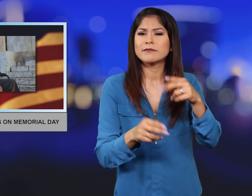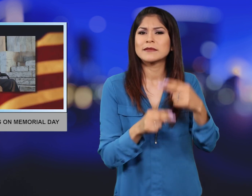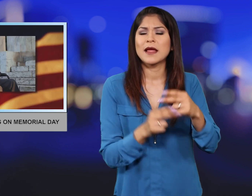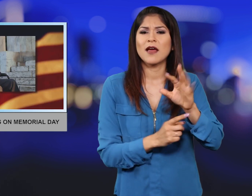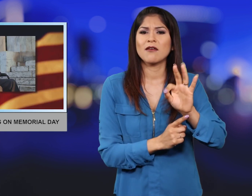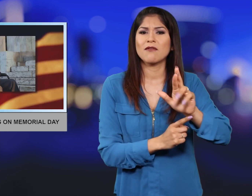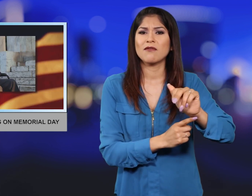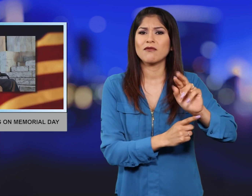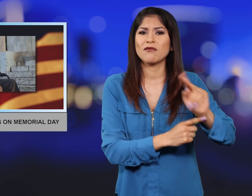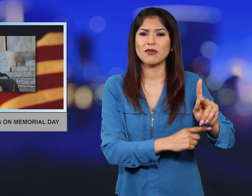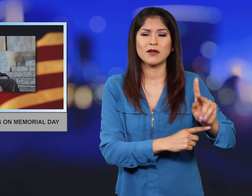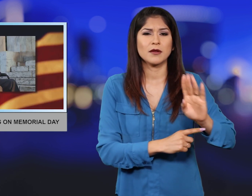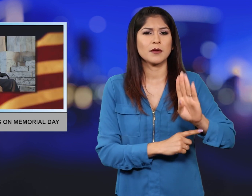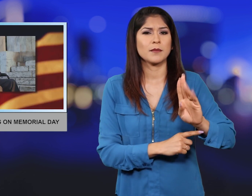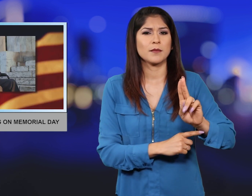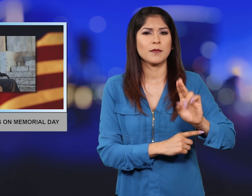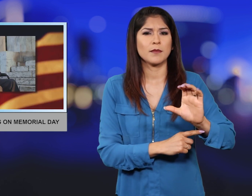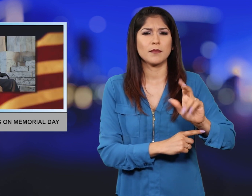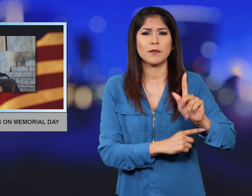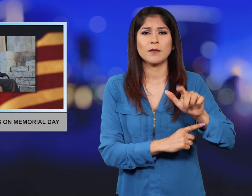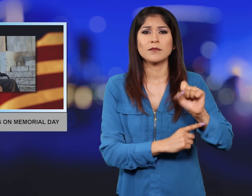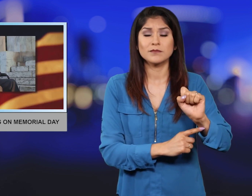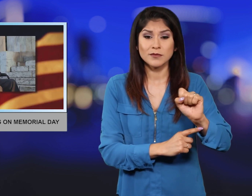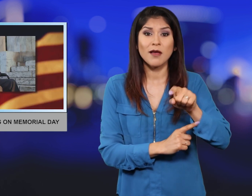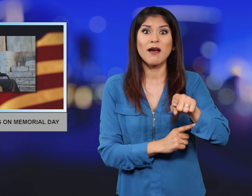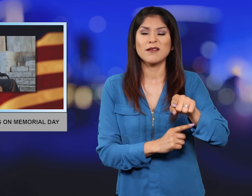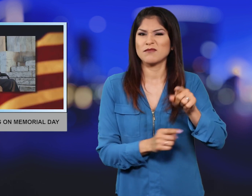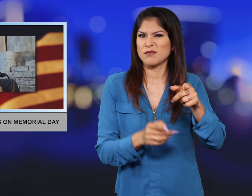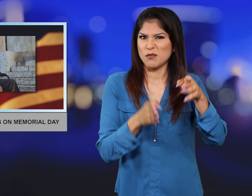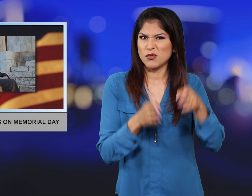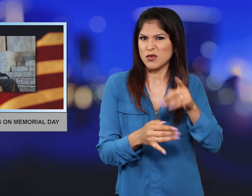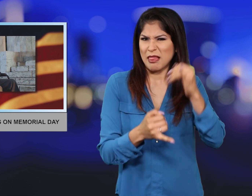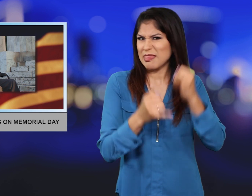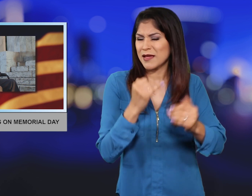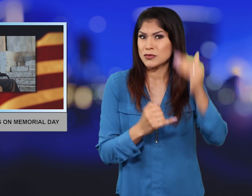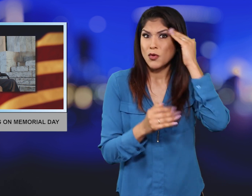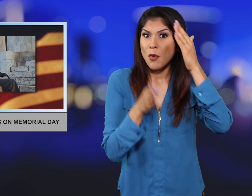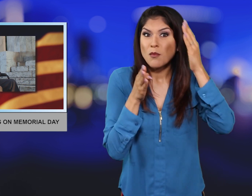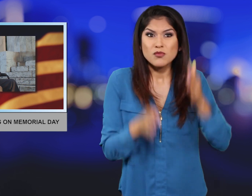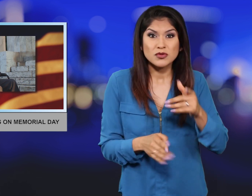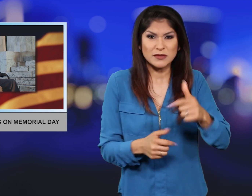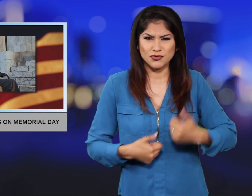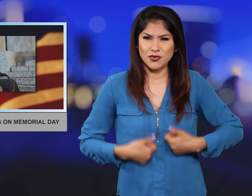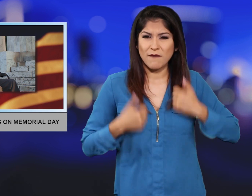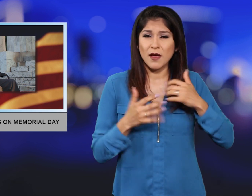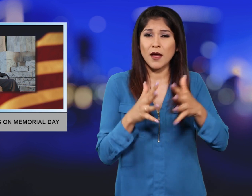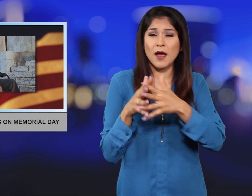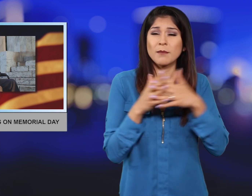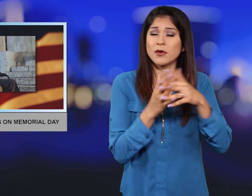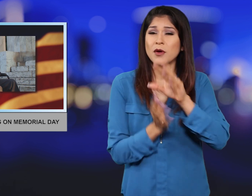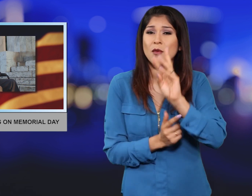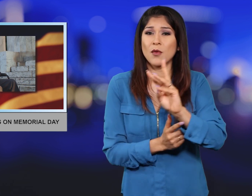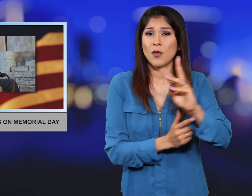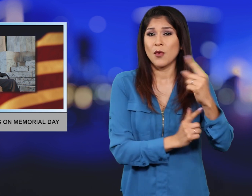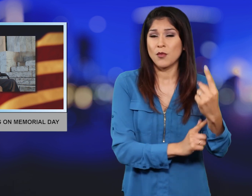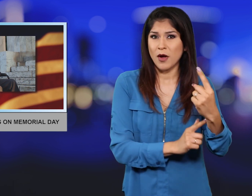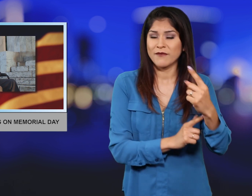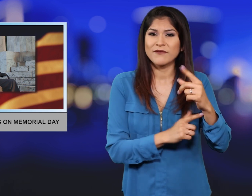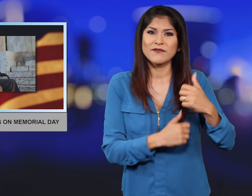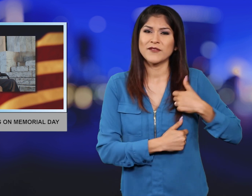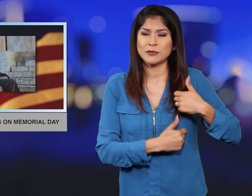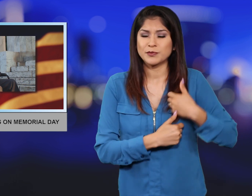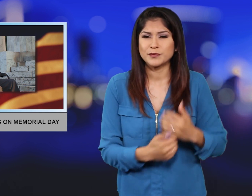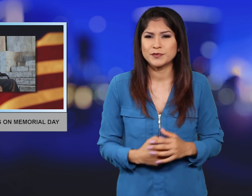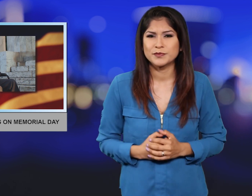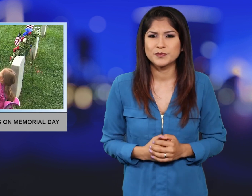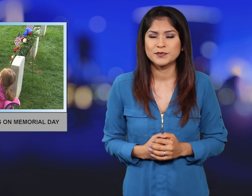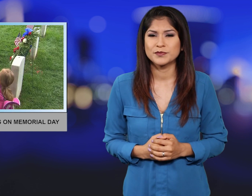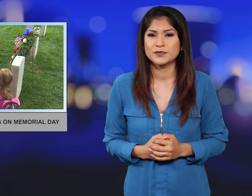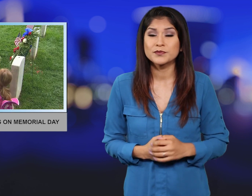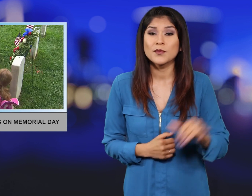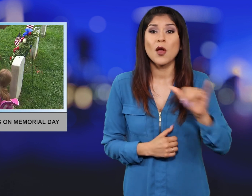of Frank Buckles, the last known surviving American World War I veteran.